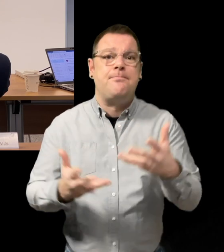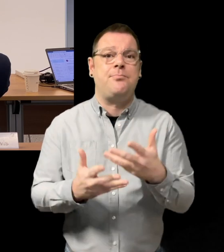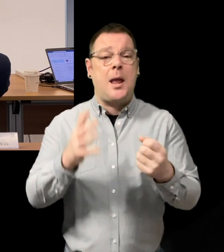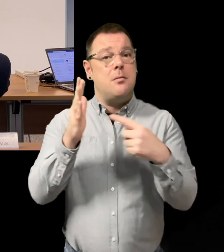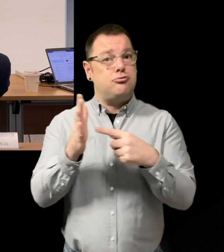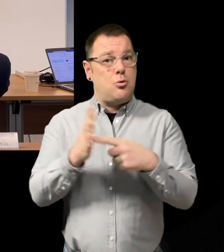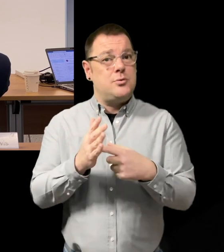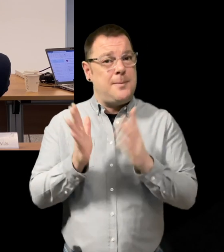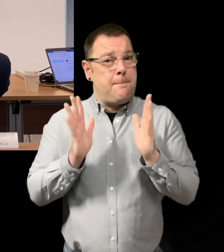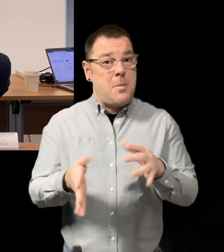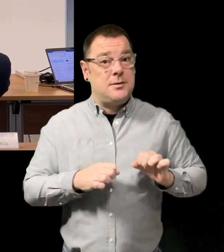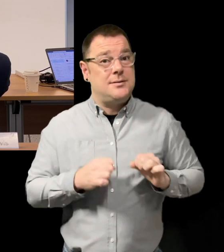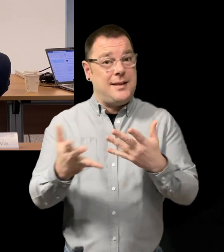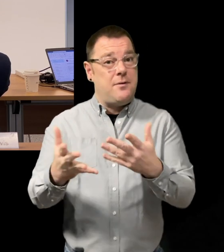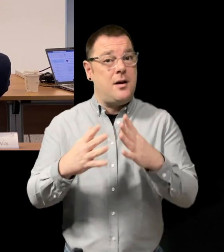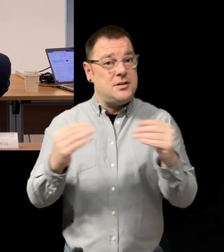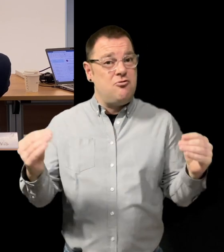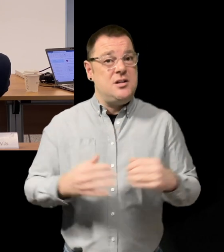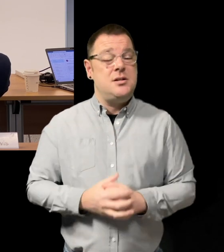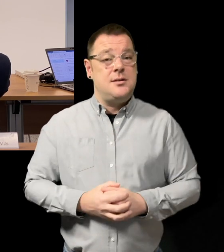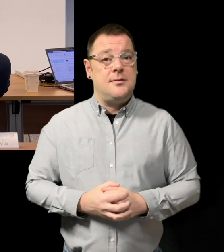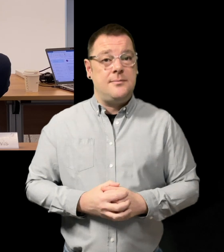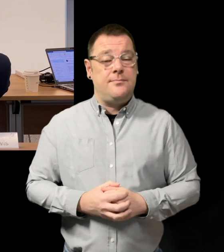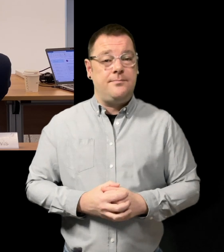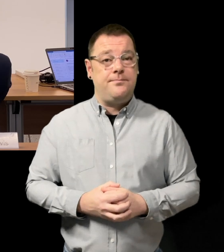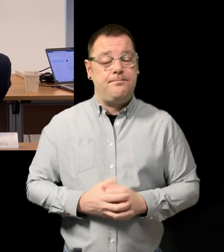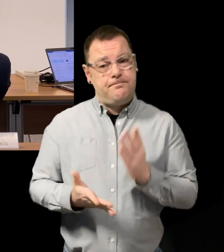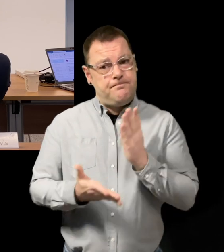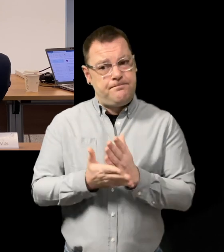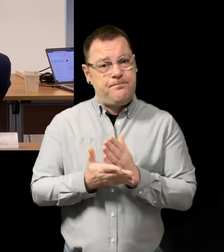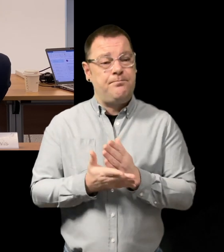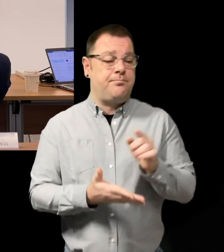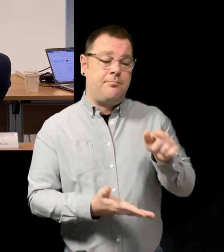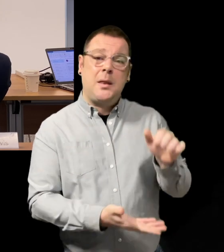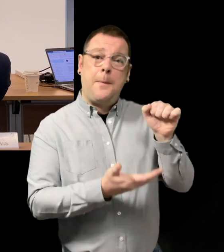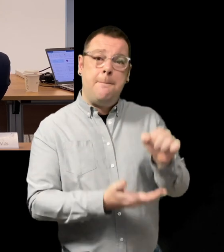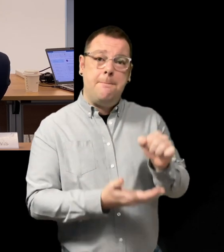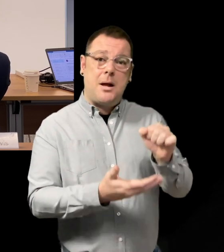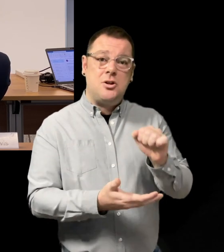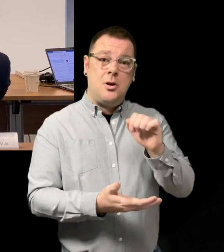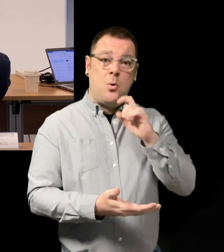and the priorities we must deliver for Surrey. Indeed, this is a budget that will see investment,